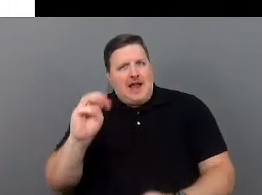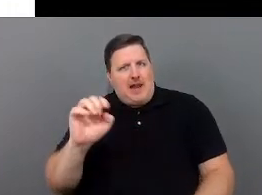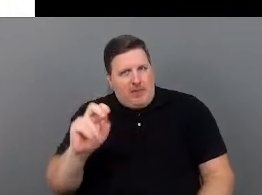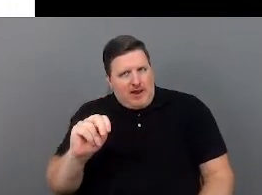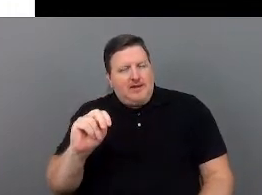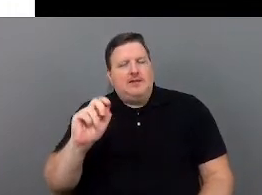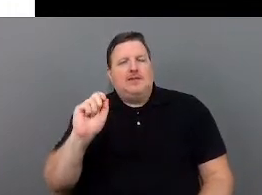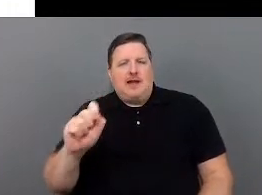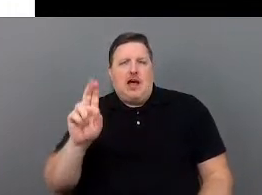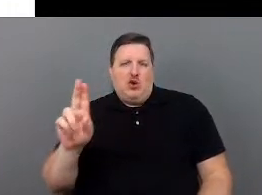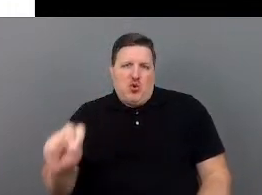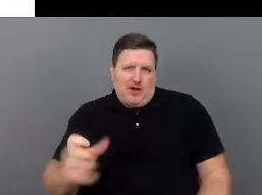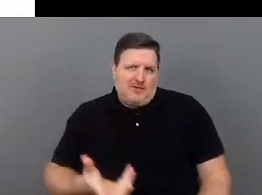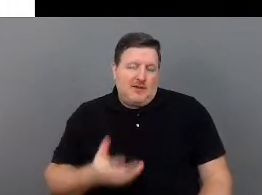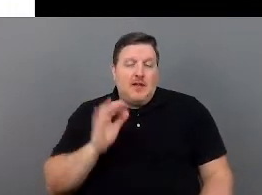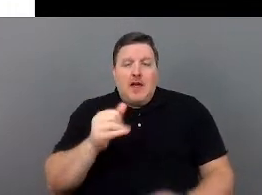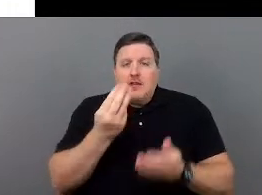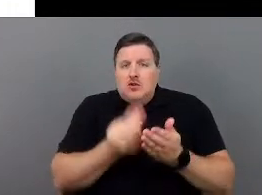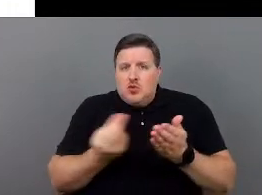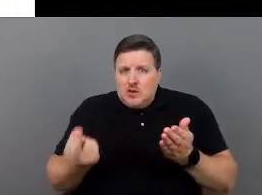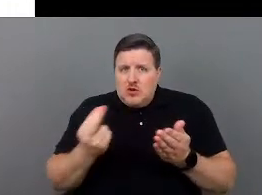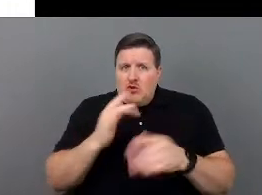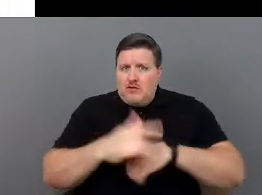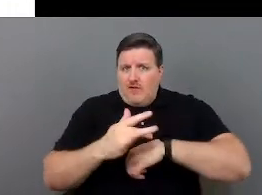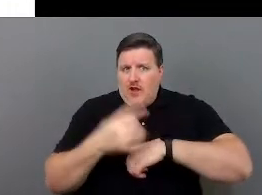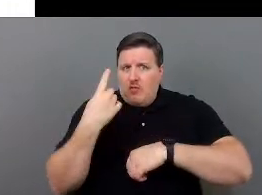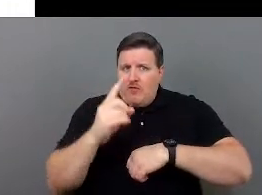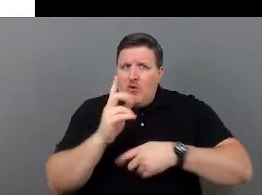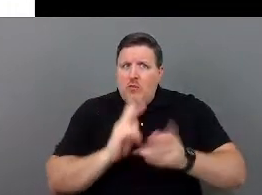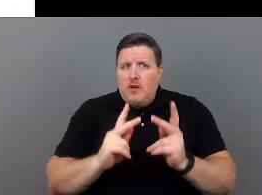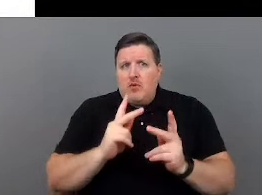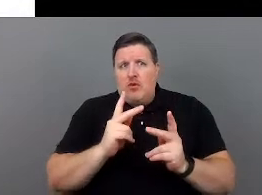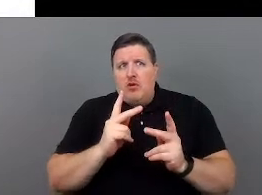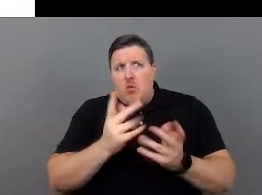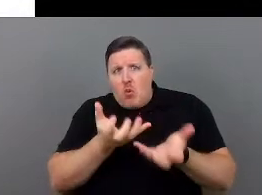SO THOSE ARE THE RESOURCES AVAILABLE TO FOLKS SEEKING INFORMATION AND RESOURCES FOR PROPERTY TAXPAYERS.